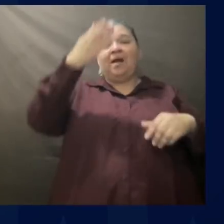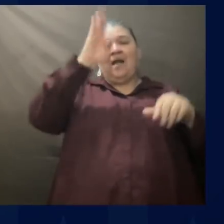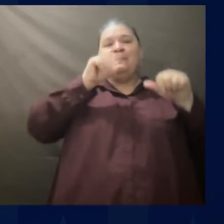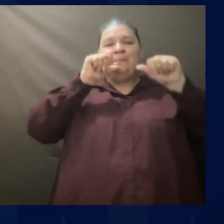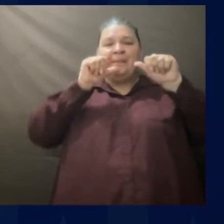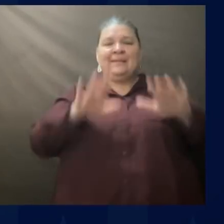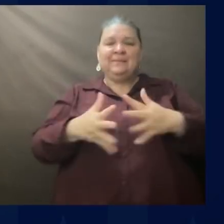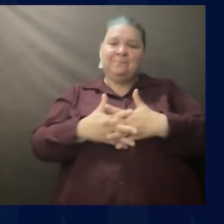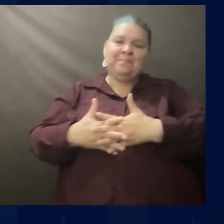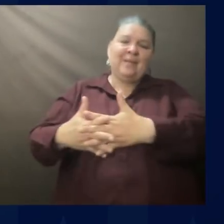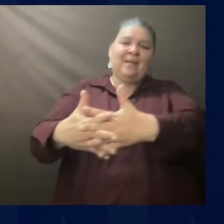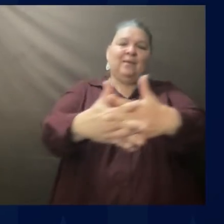Amen.